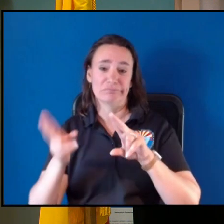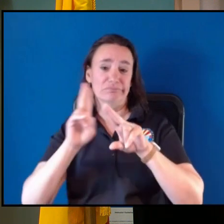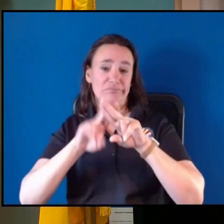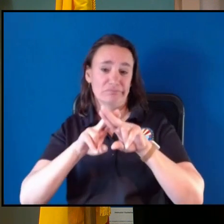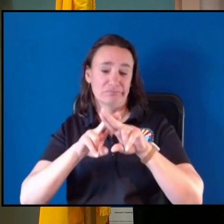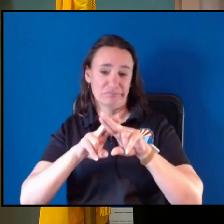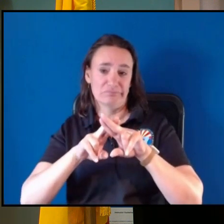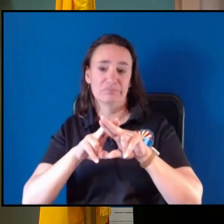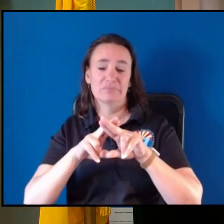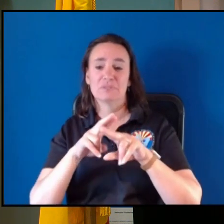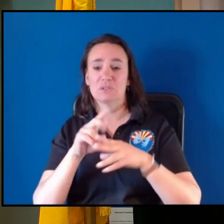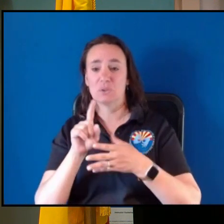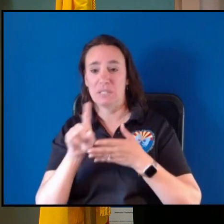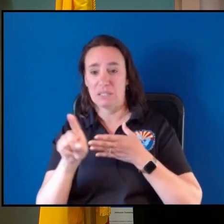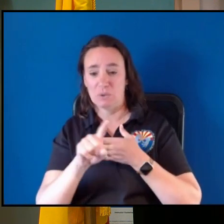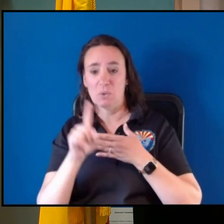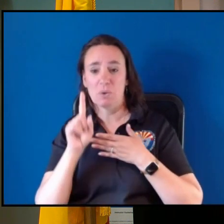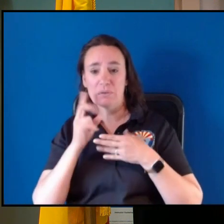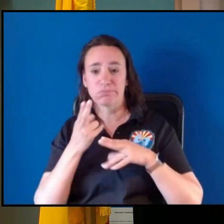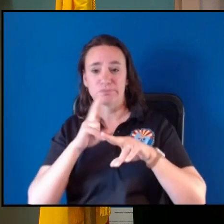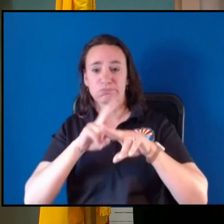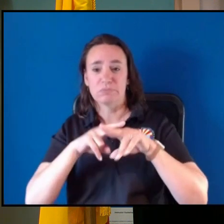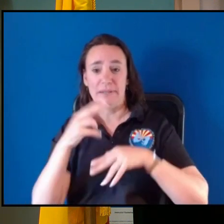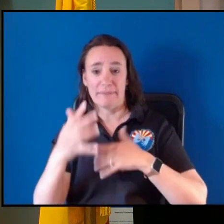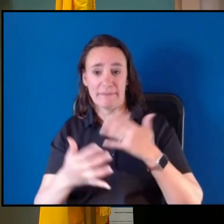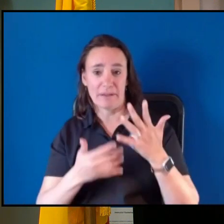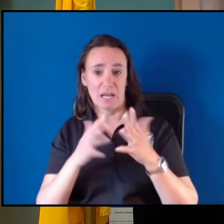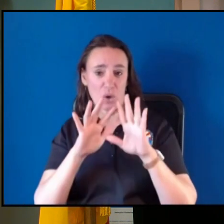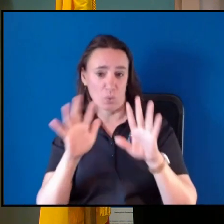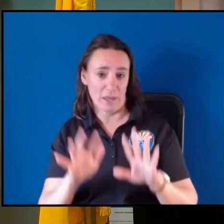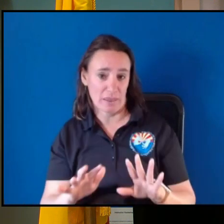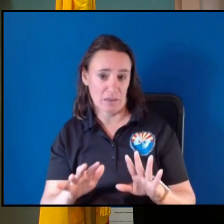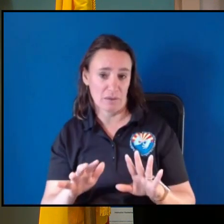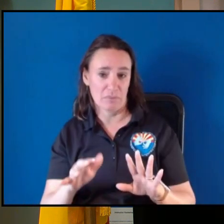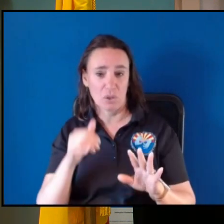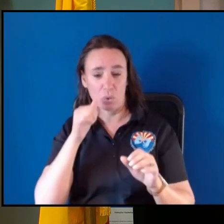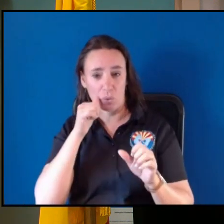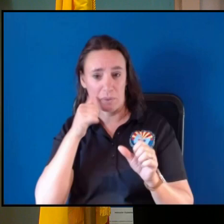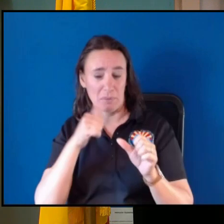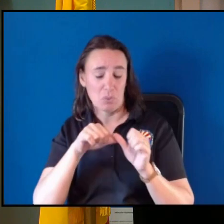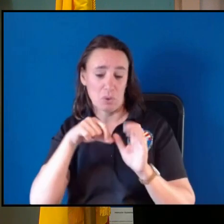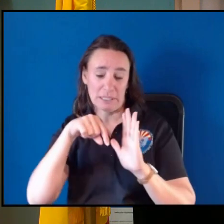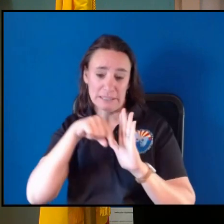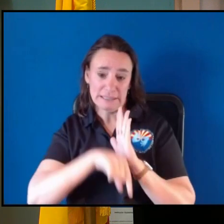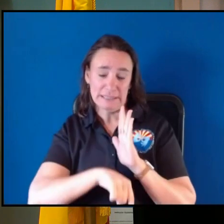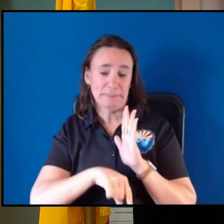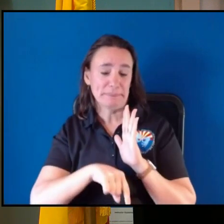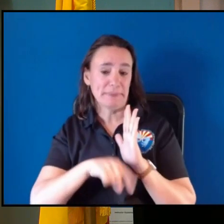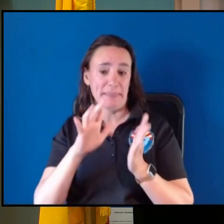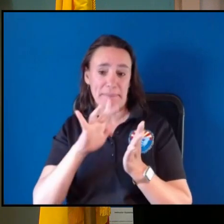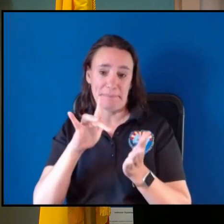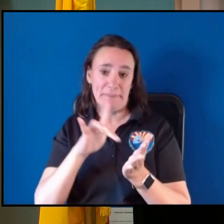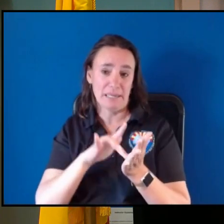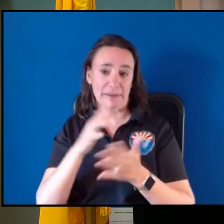fire weather but remember, we are deep in the heart of fire weather season. We don't get out of it until July. So, let's